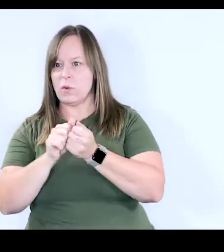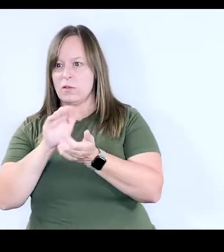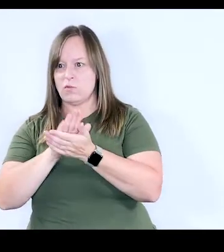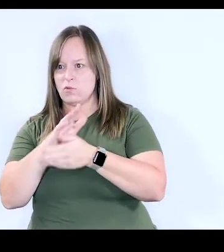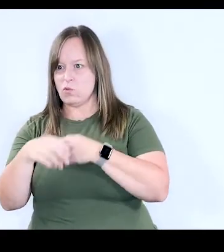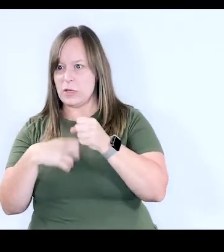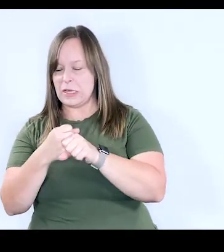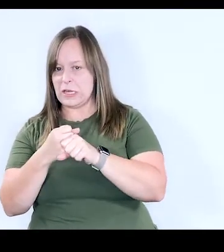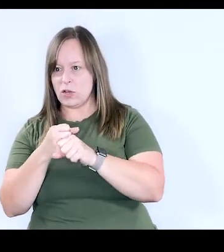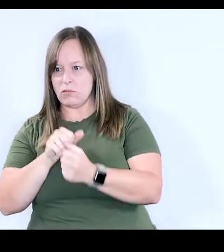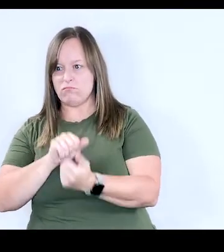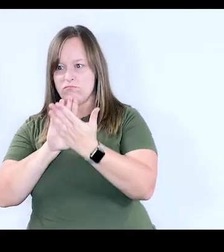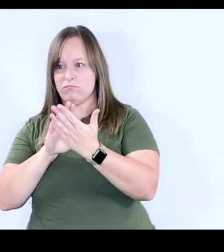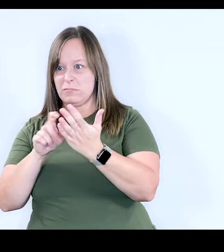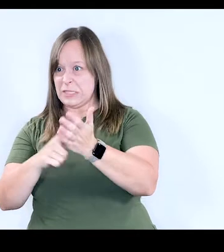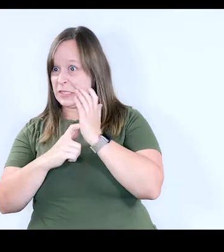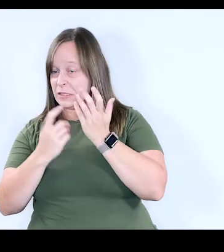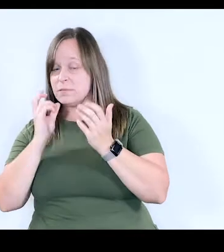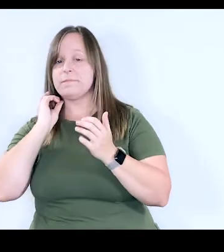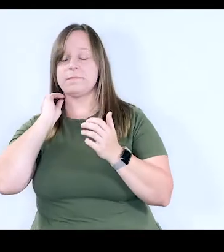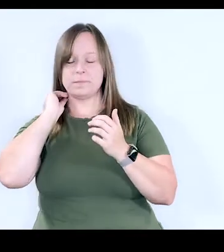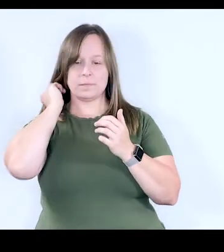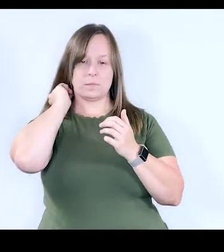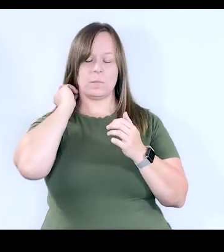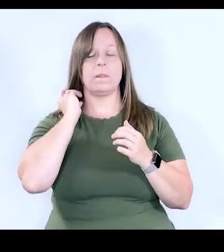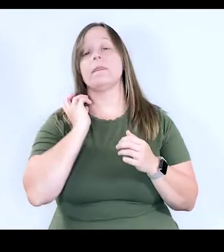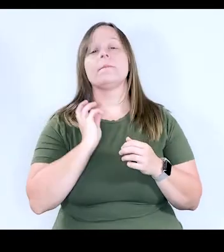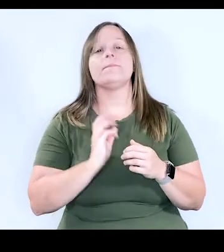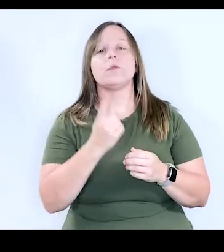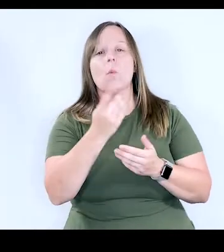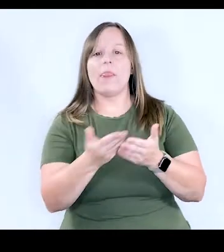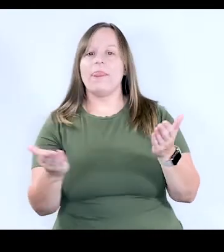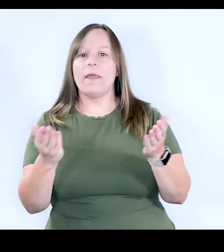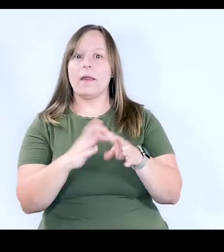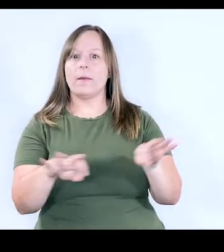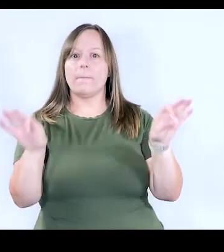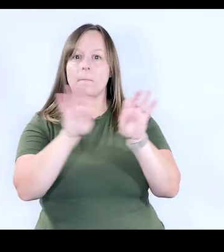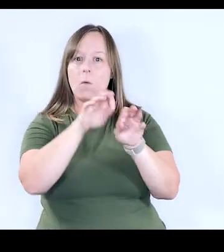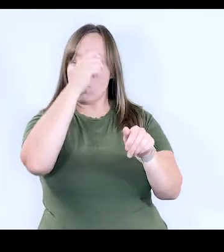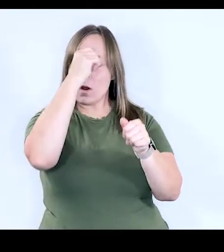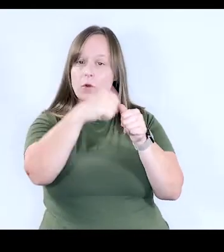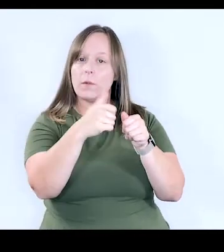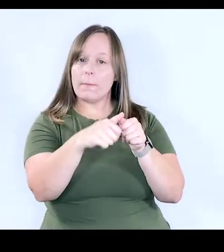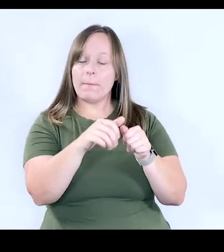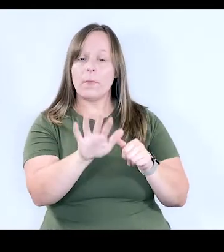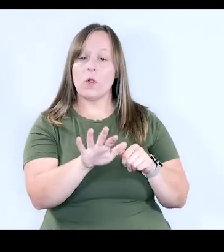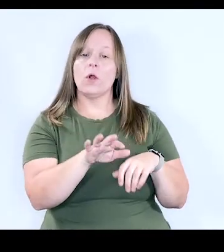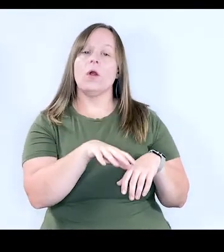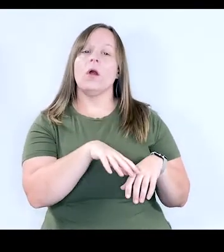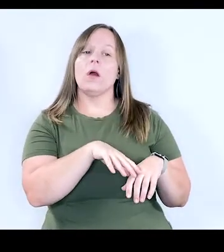year addressing these needs? So one thing that's really important to remember is that all